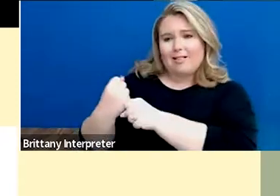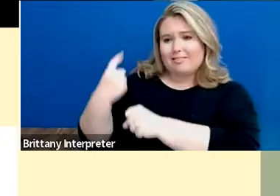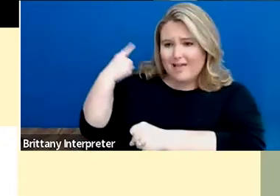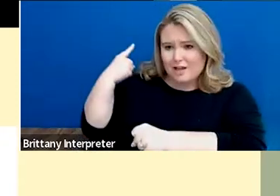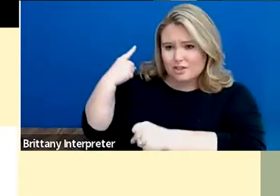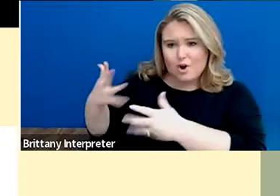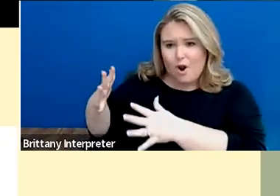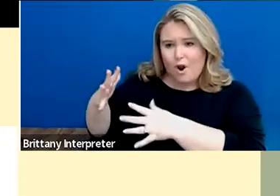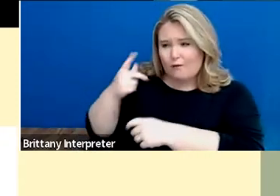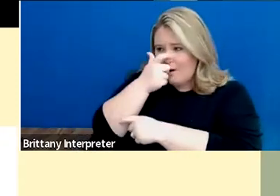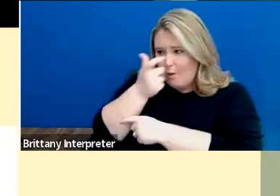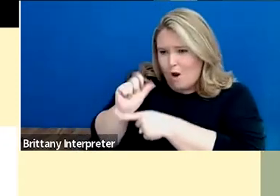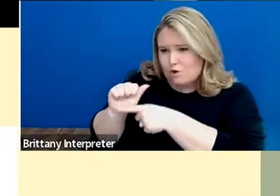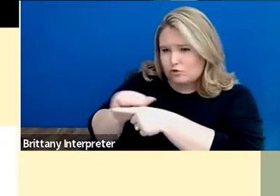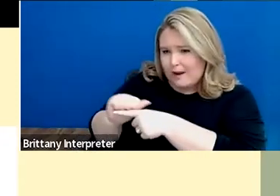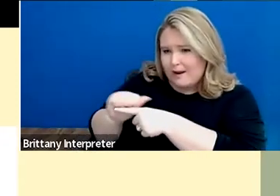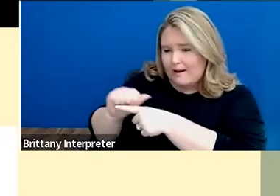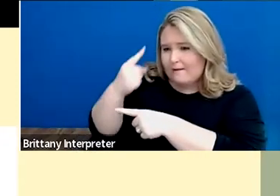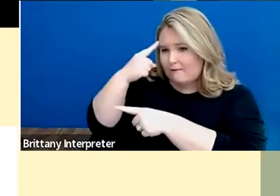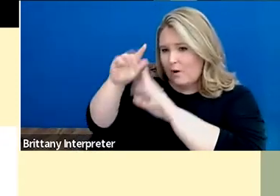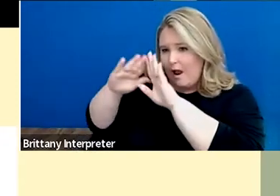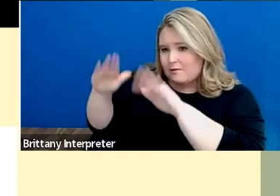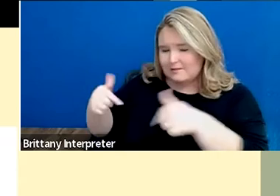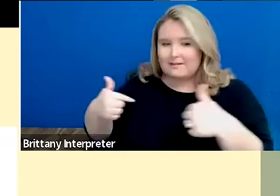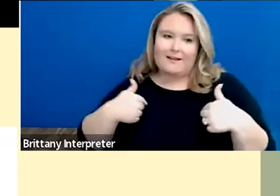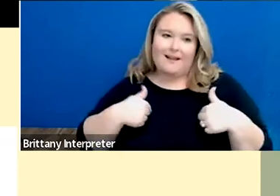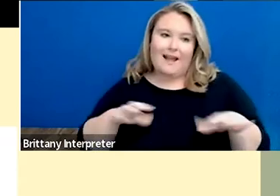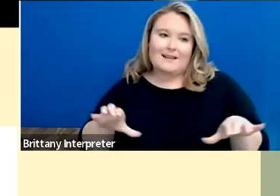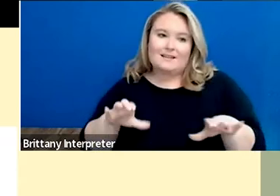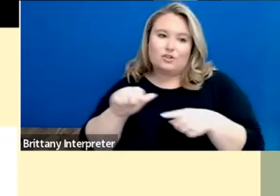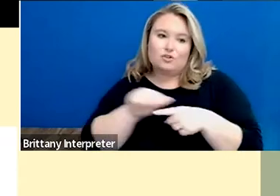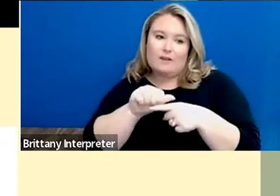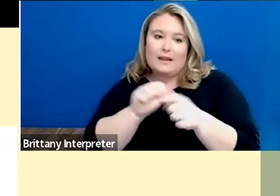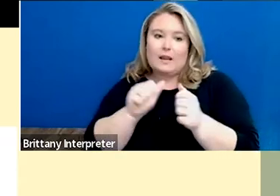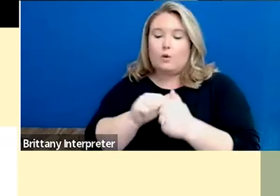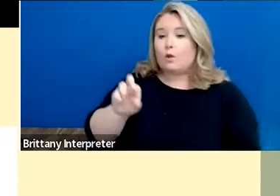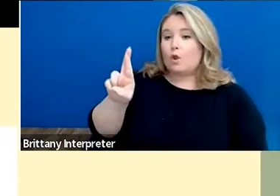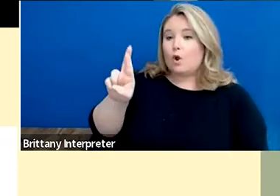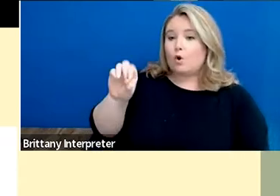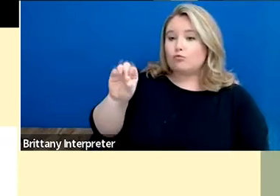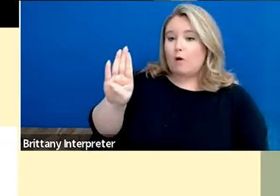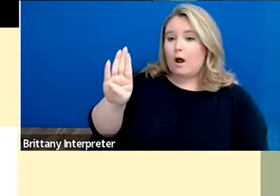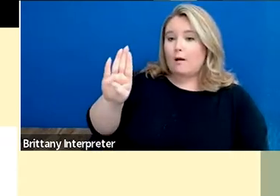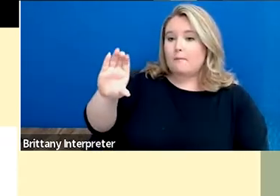we did a training on housing and I did the training with a gentleman named Rob Collins from Hope Inc.